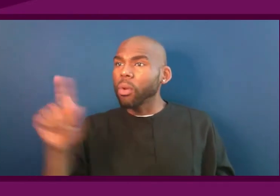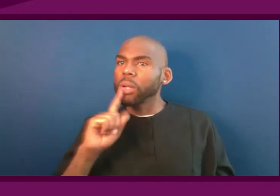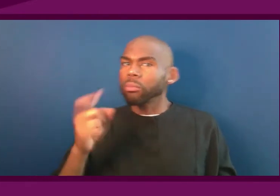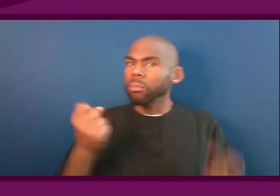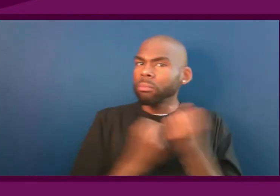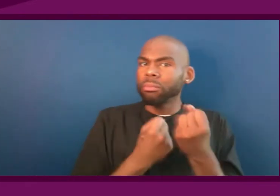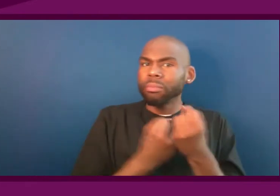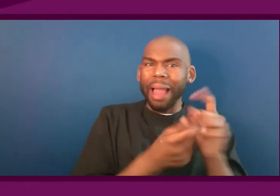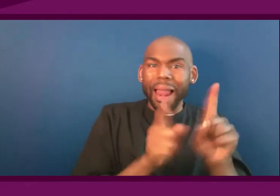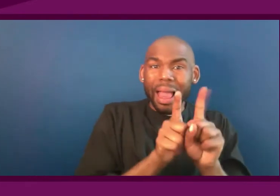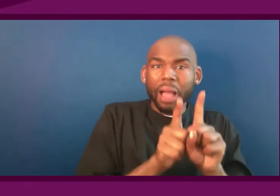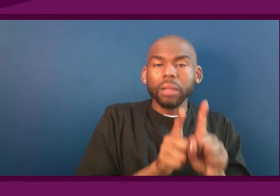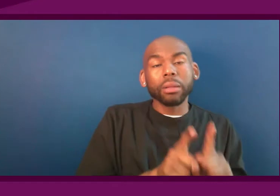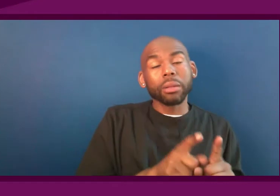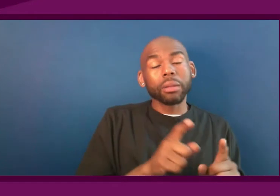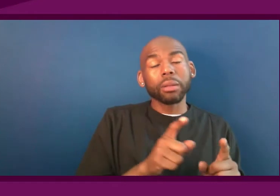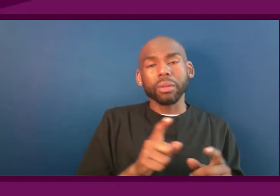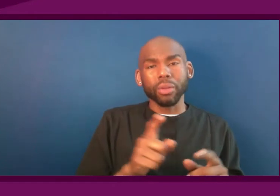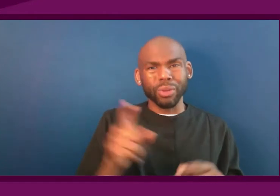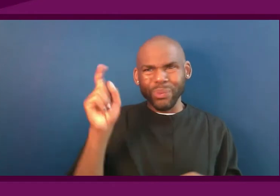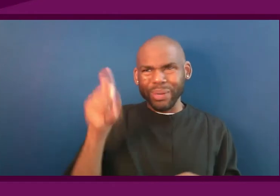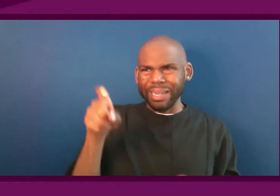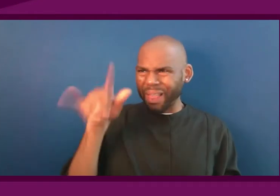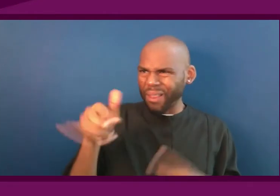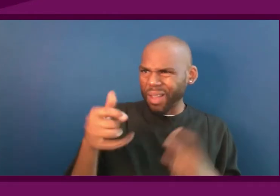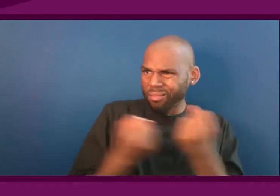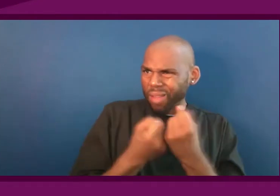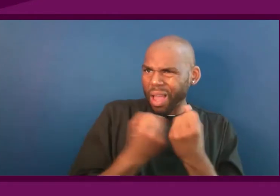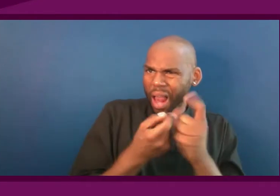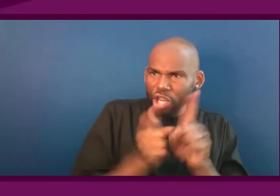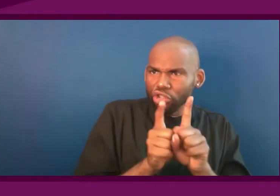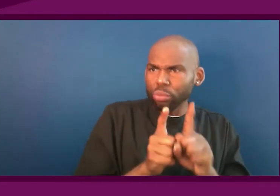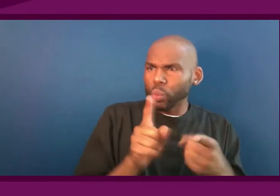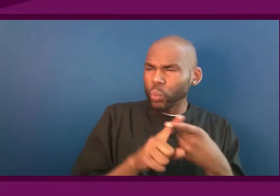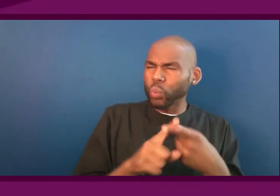involved in the disability inclusion space? Debra Ruh: